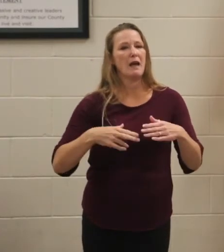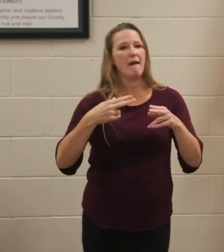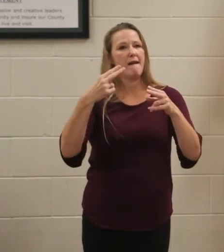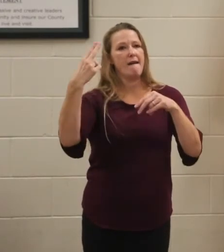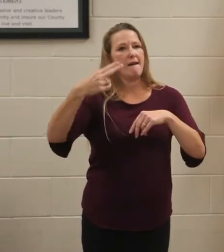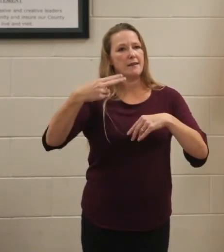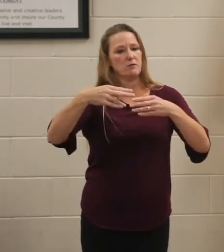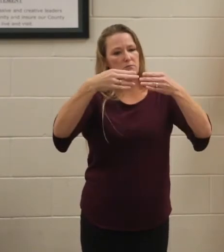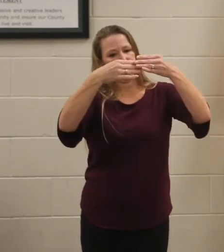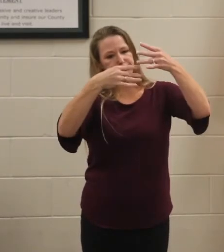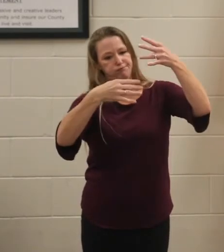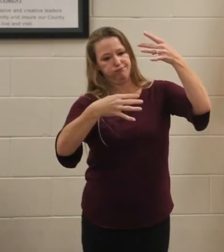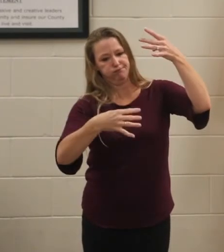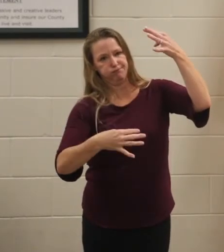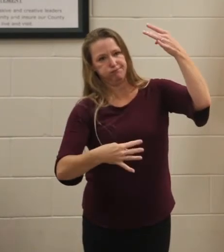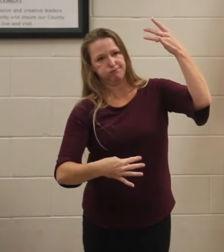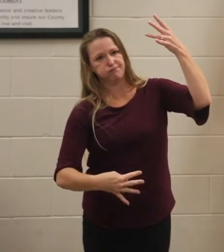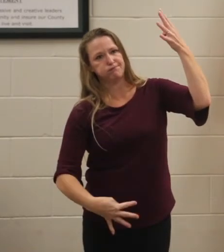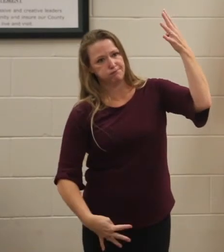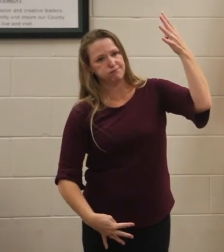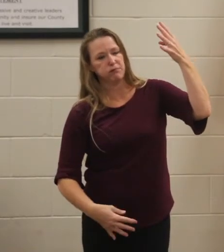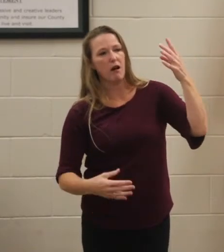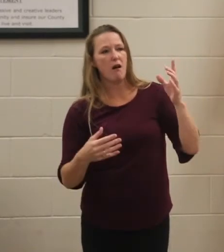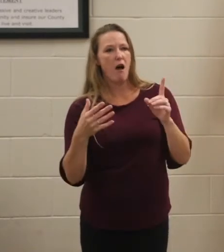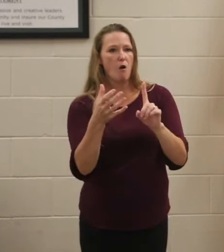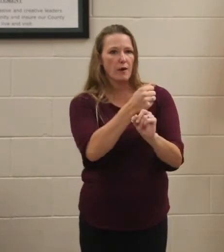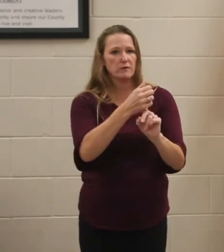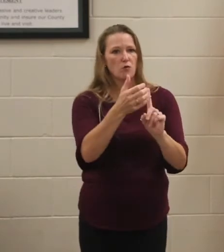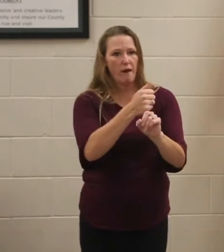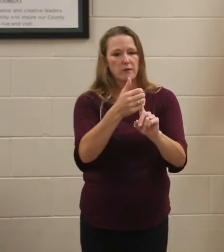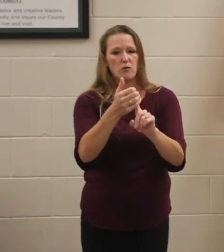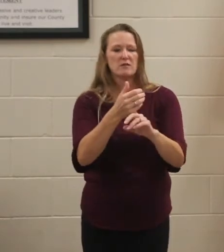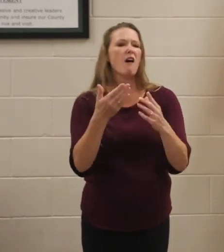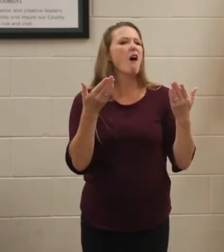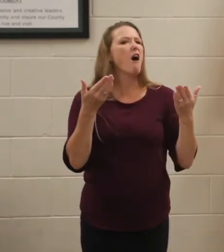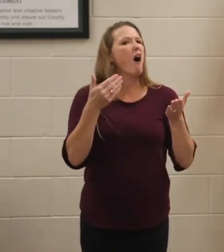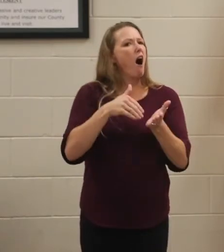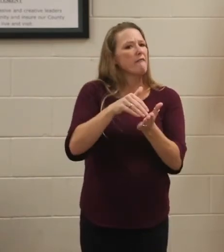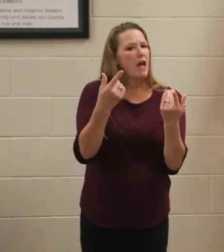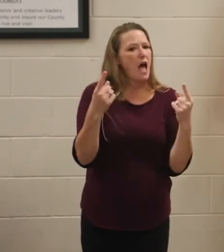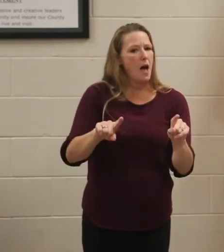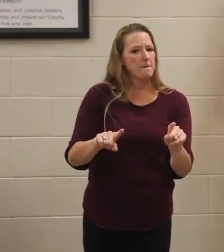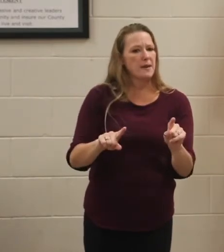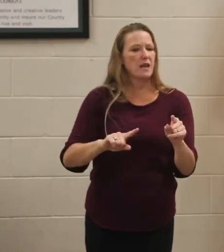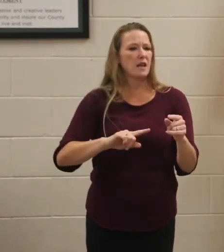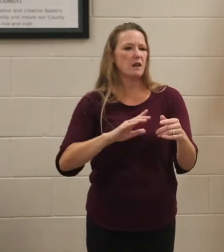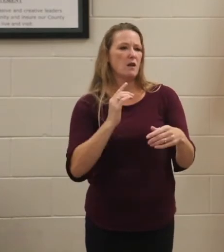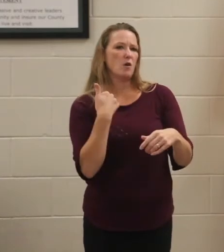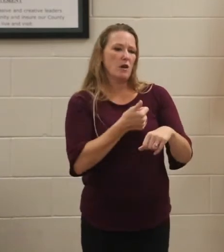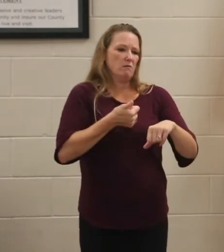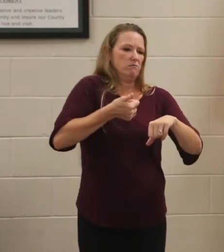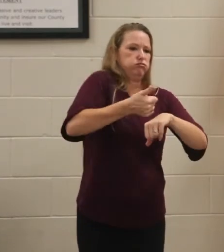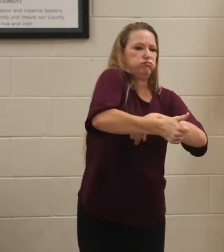Many charges were dismissed or migrated in charges.